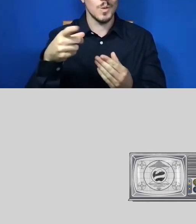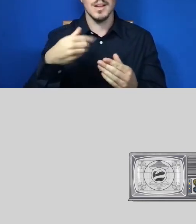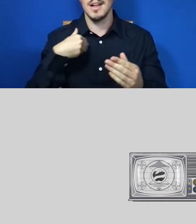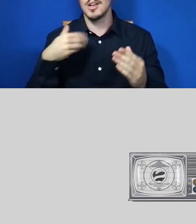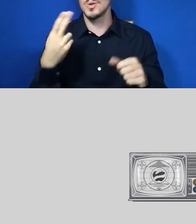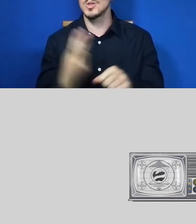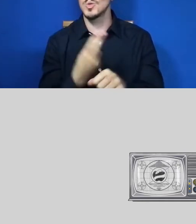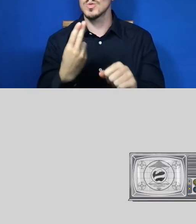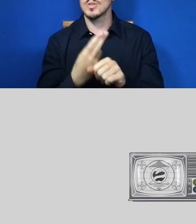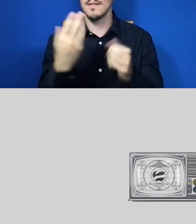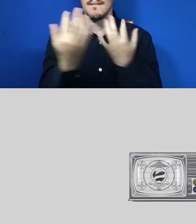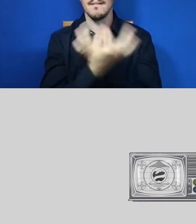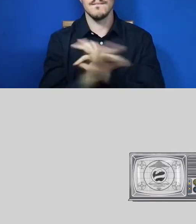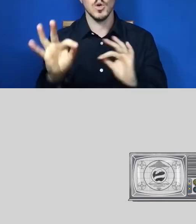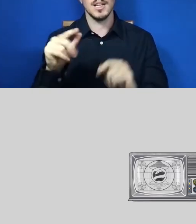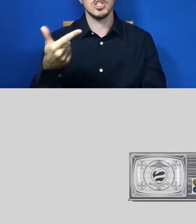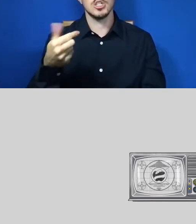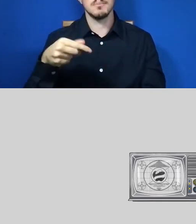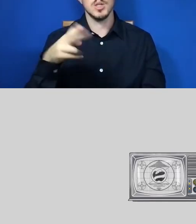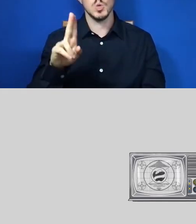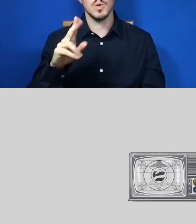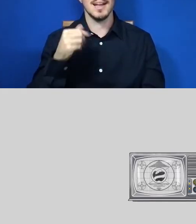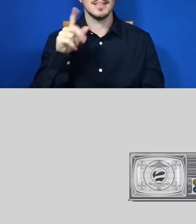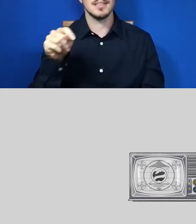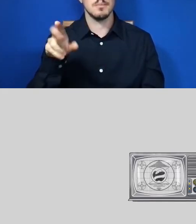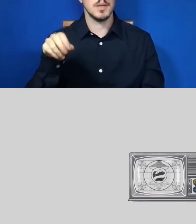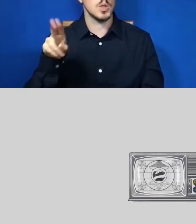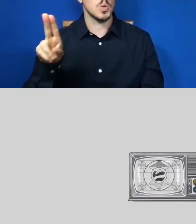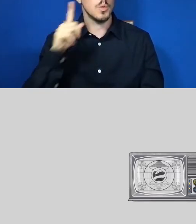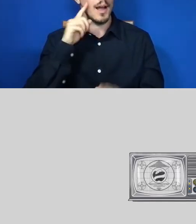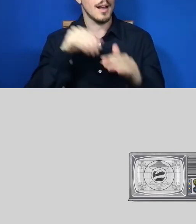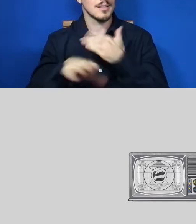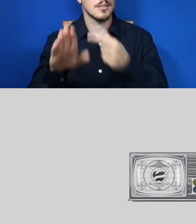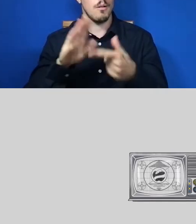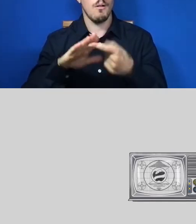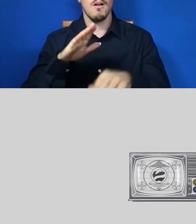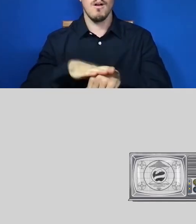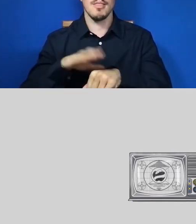and can also use free GPU and TPU access on the Cloud.